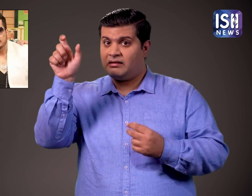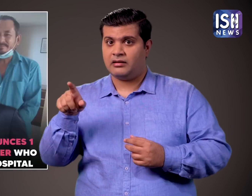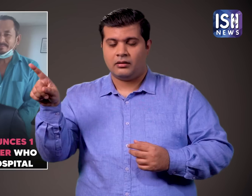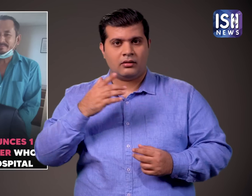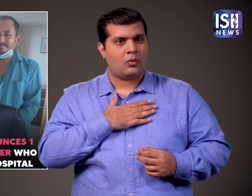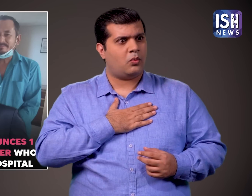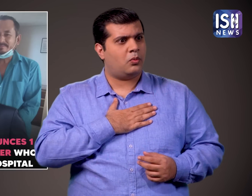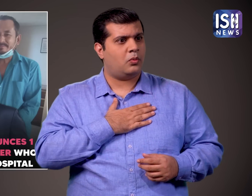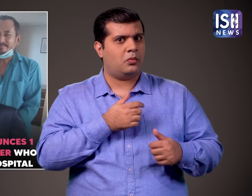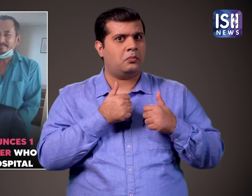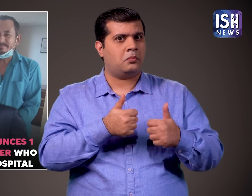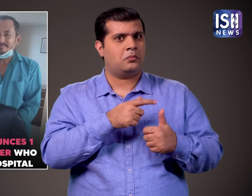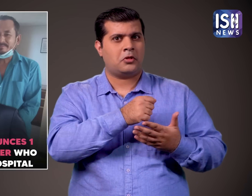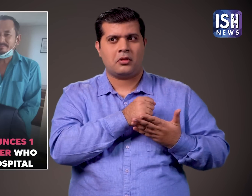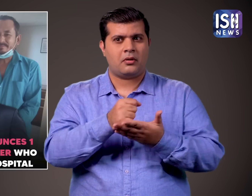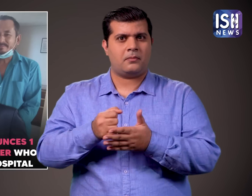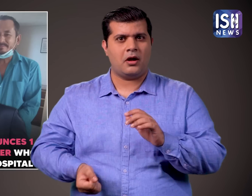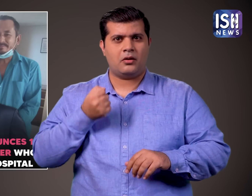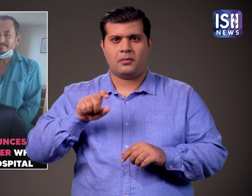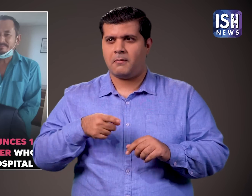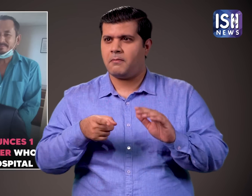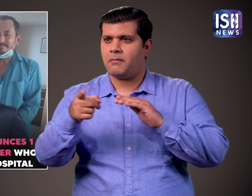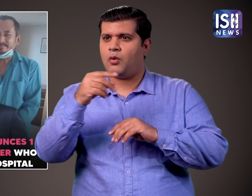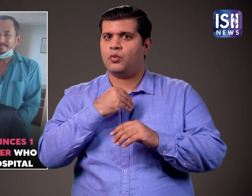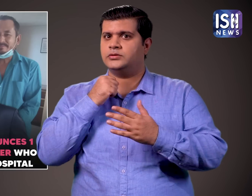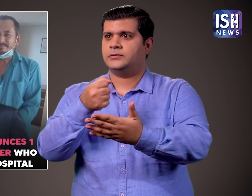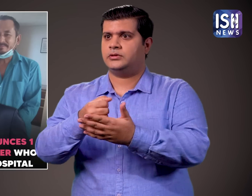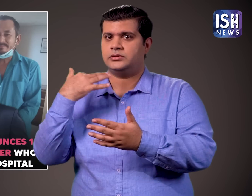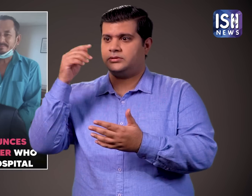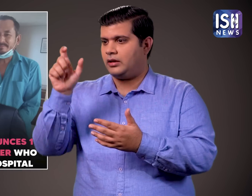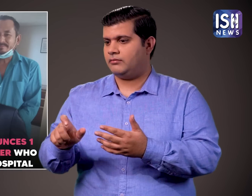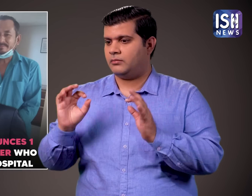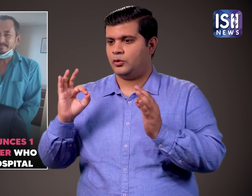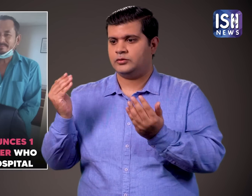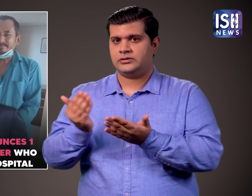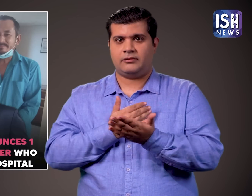and he praised the auto driver for getting Saif to the hospital on time and saving his life.